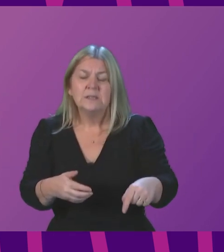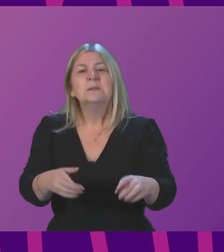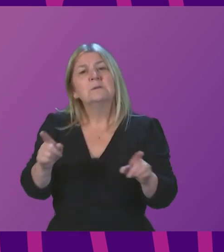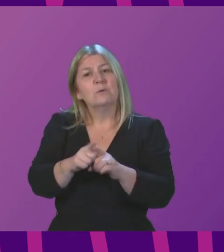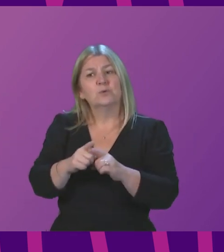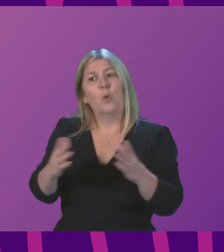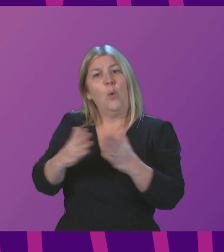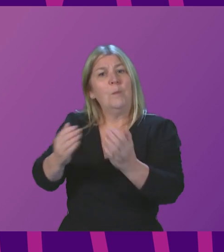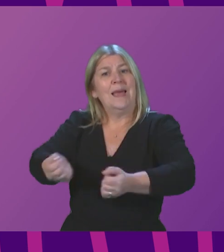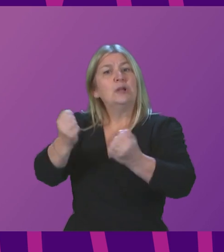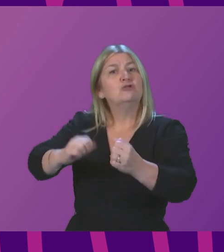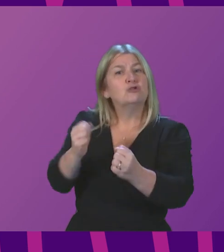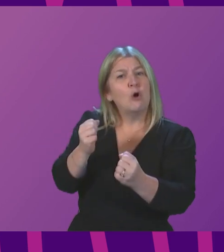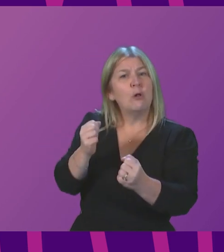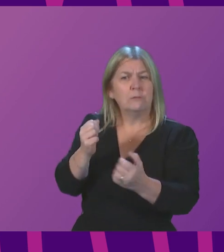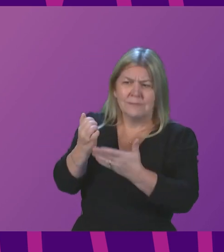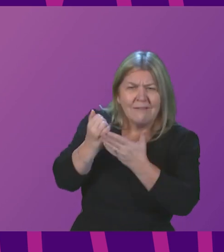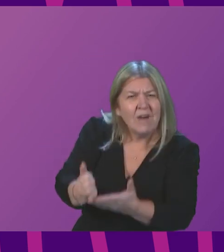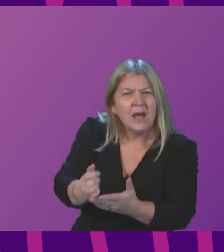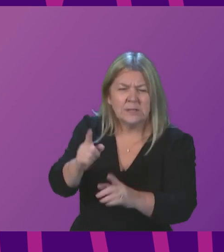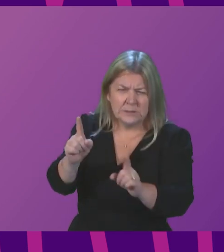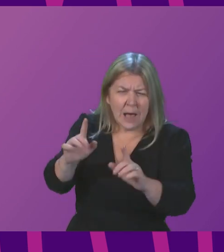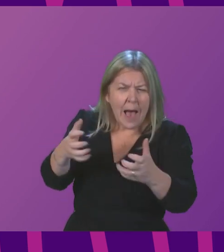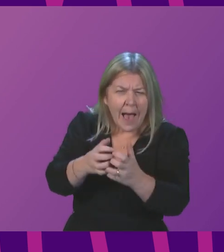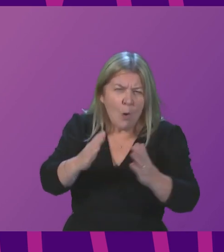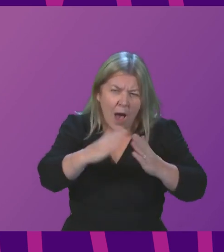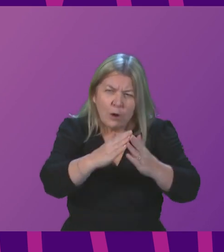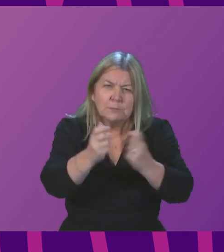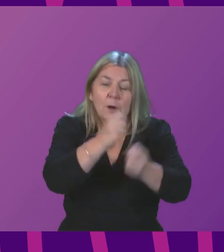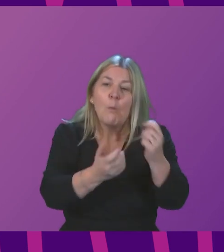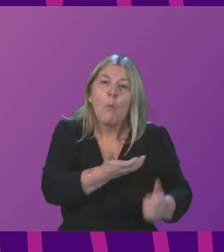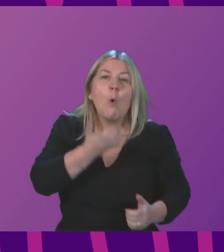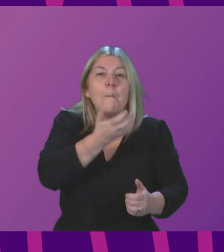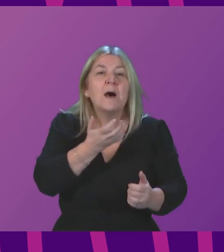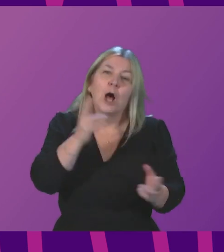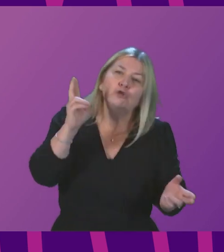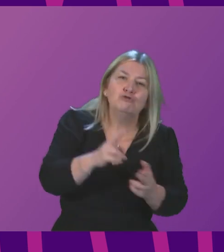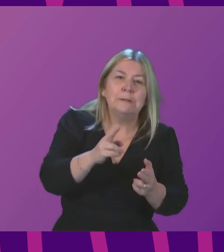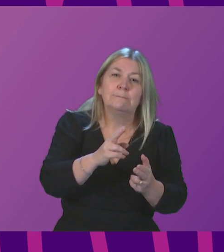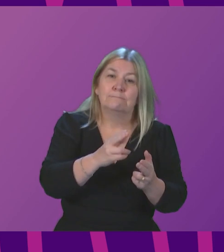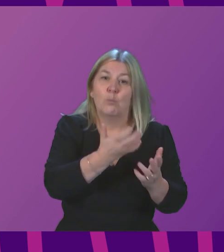on how to make homes warmer and cheaper to heat.